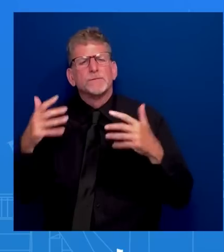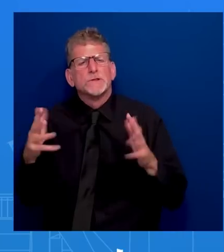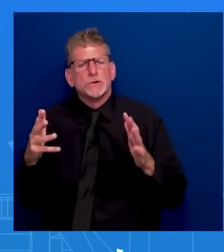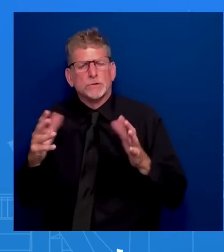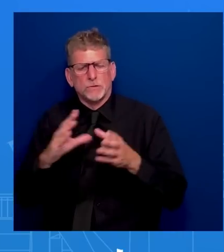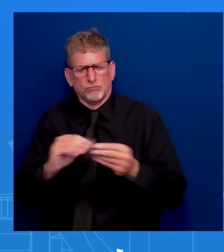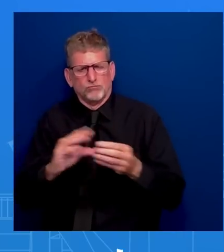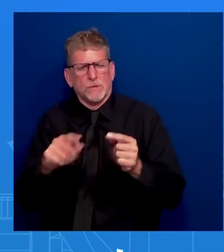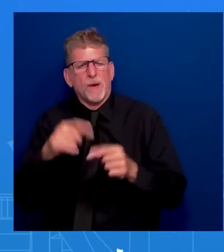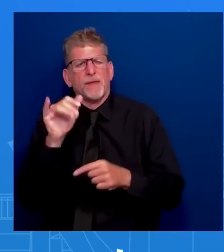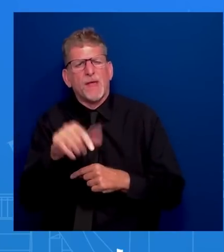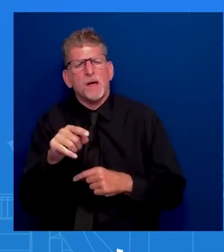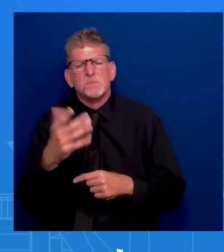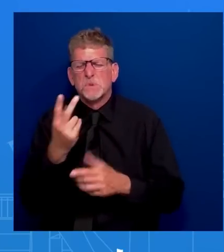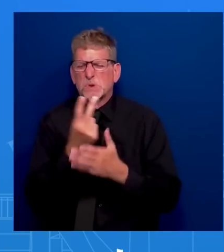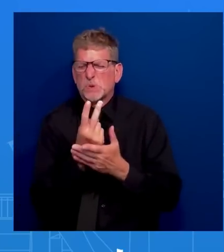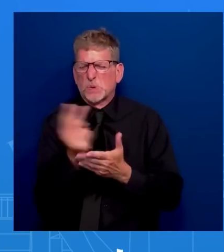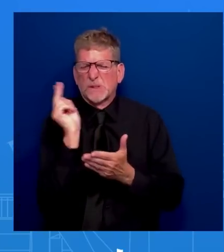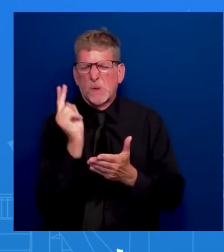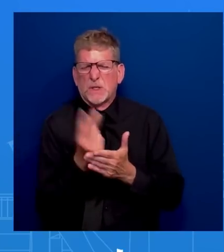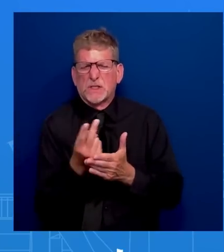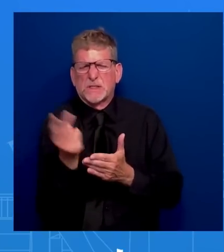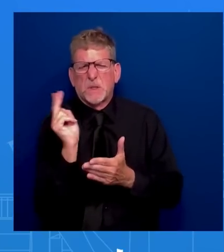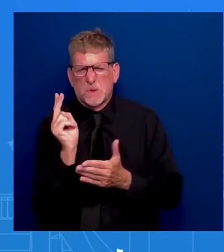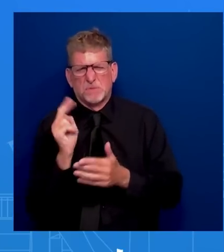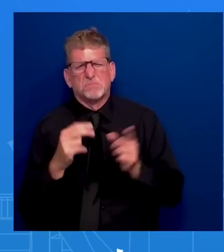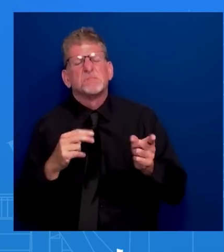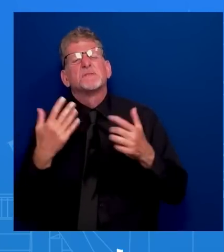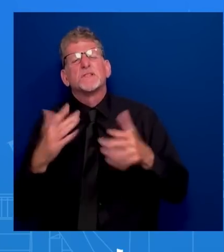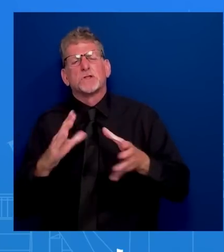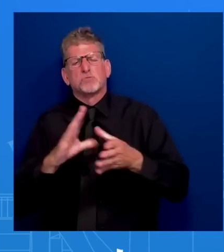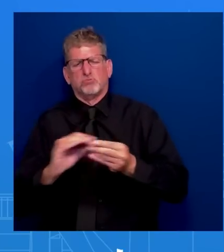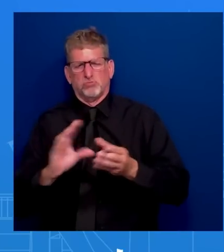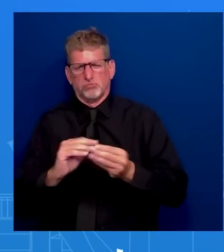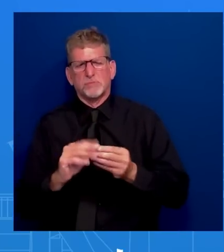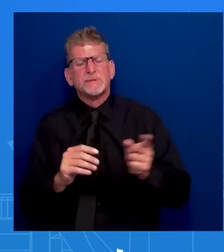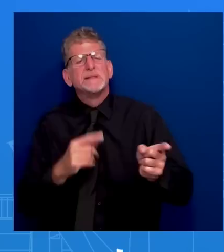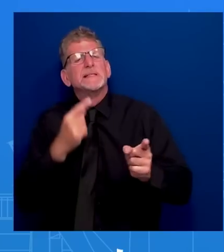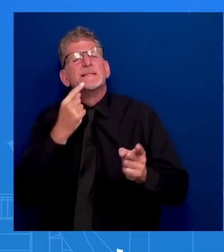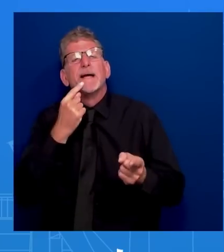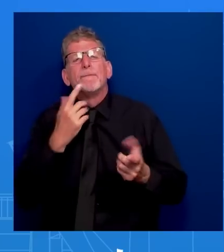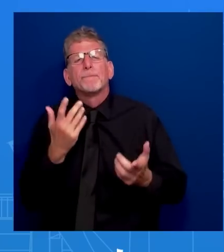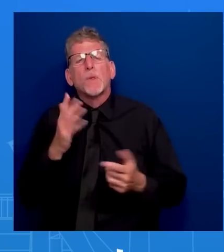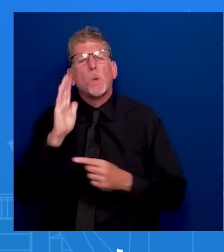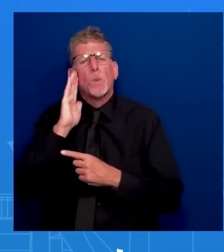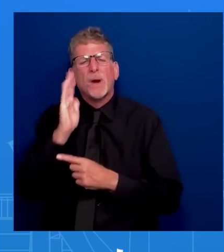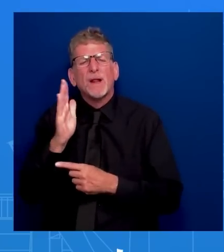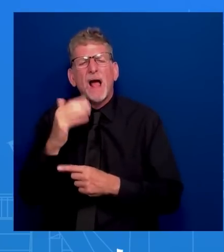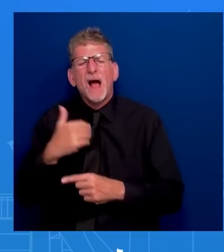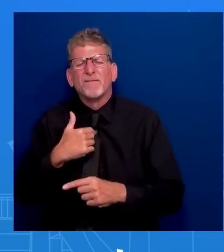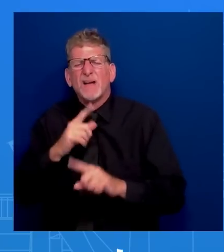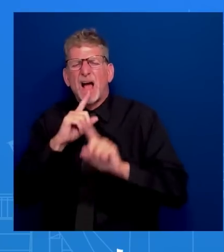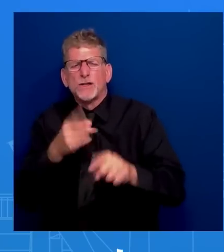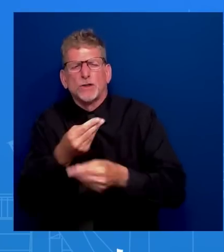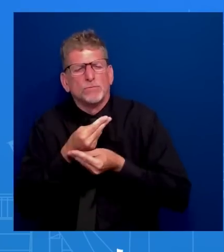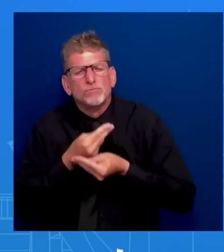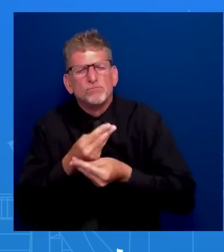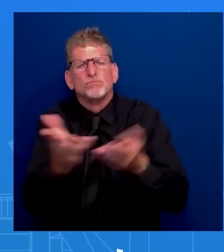So we're still kind of at the beginning, getting into the middle of August. So when he's ready to make that decision, we will let you know. The Press: And what would you say